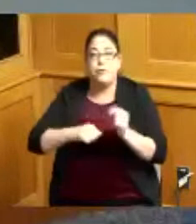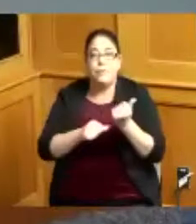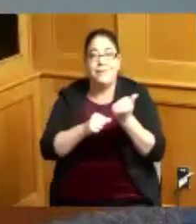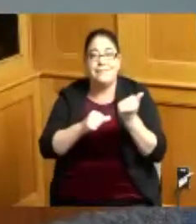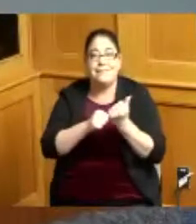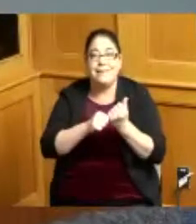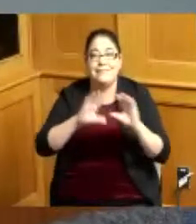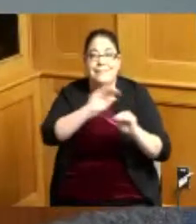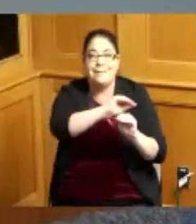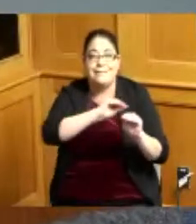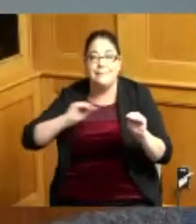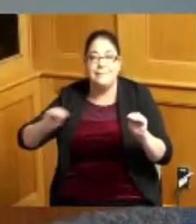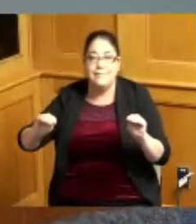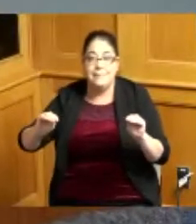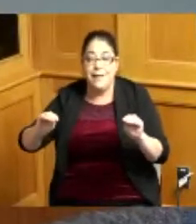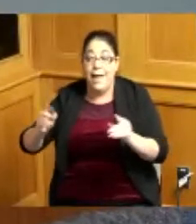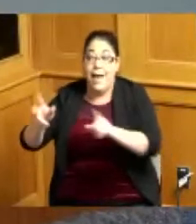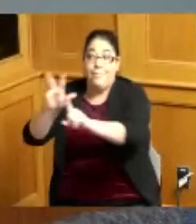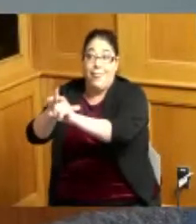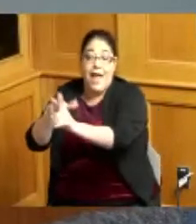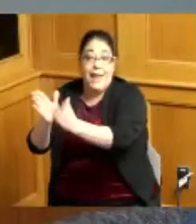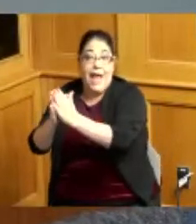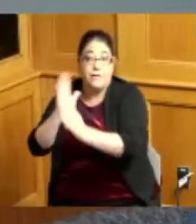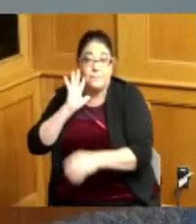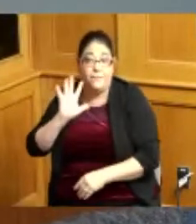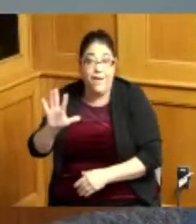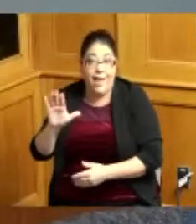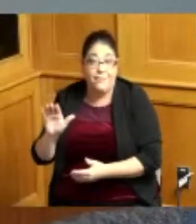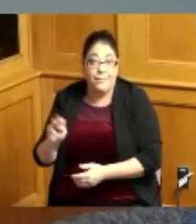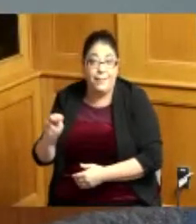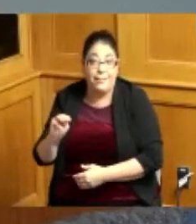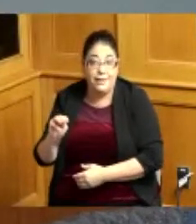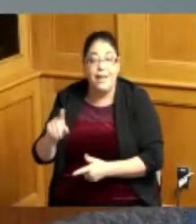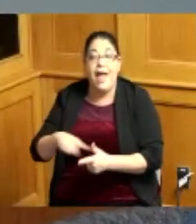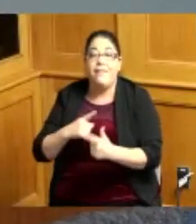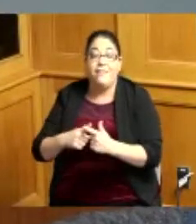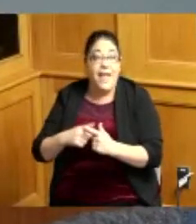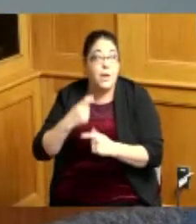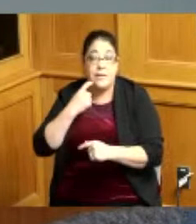initial five then we applied for an addition there's an initial 12 million that we wound up